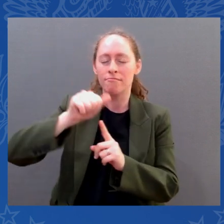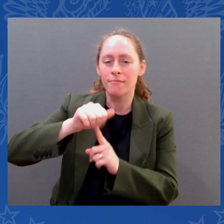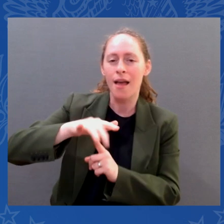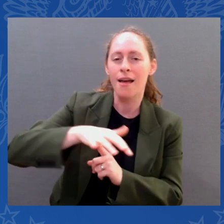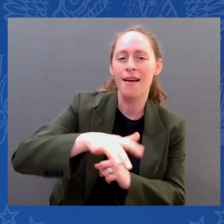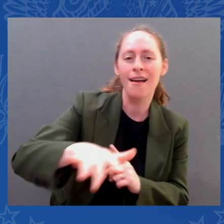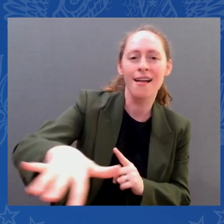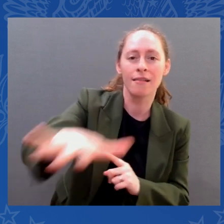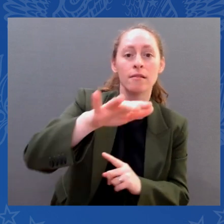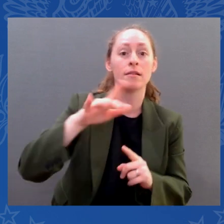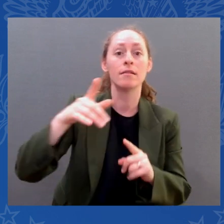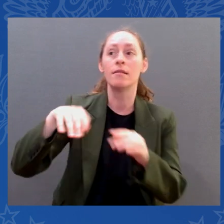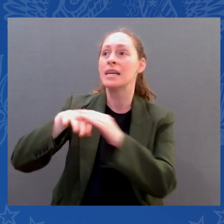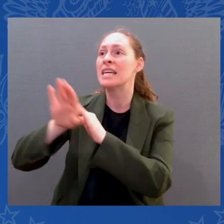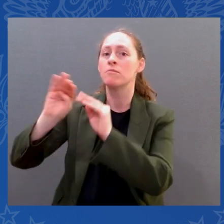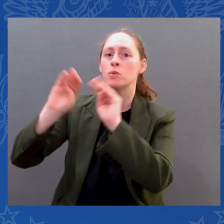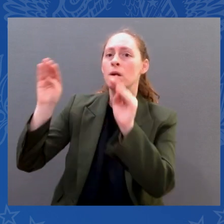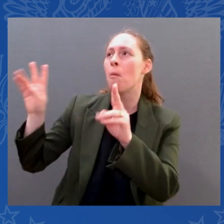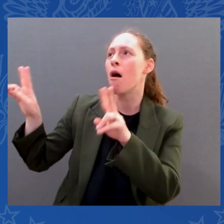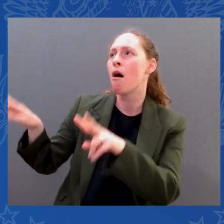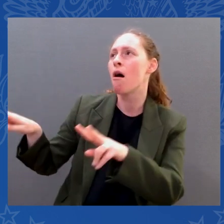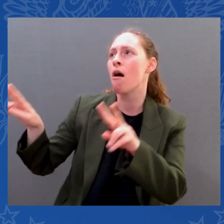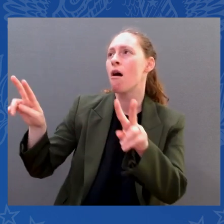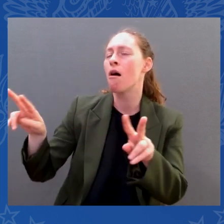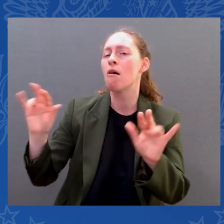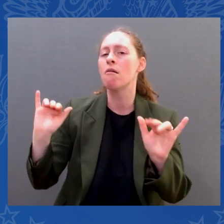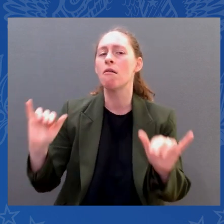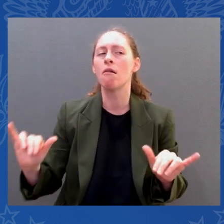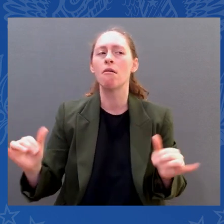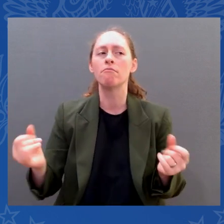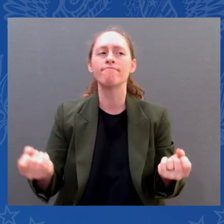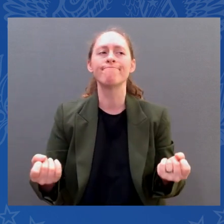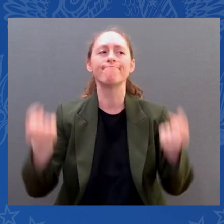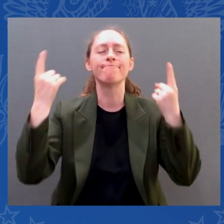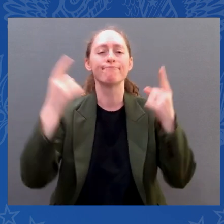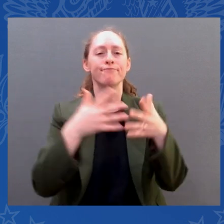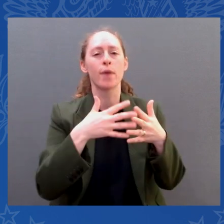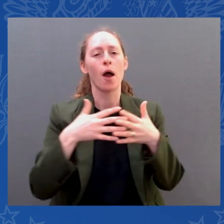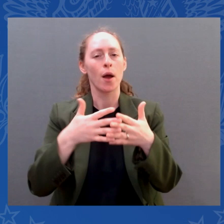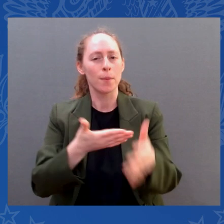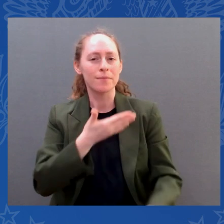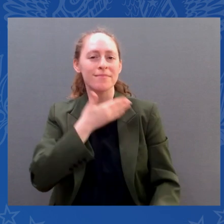the only nation -- the only nation, in my view, that can be defined in one single word: